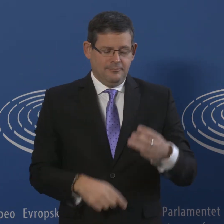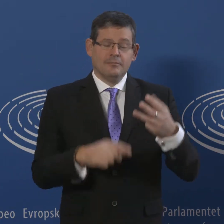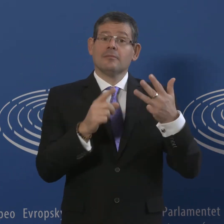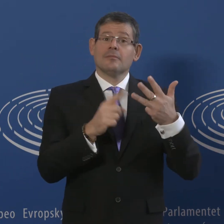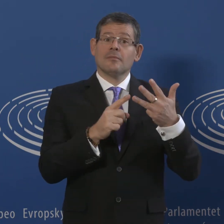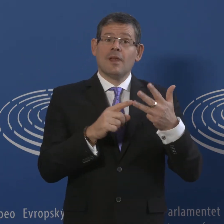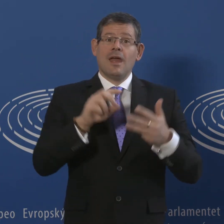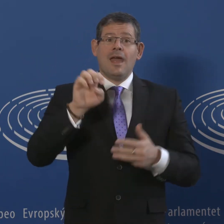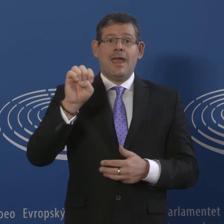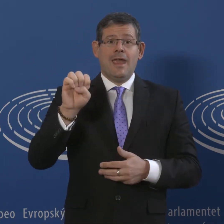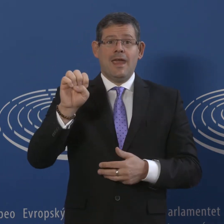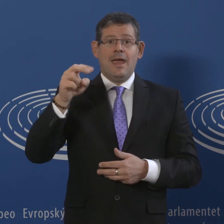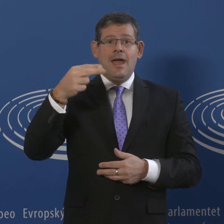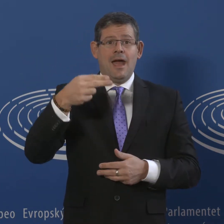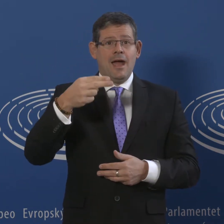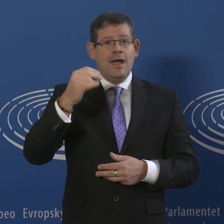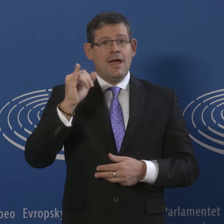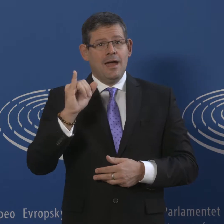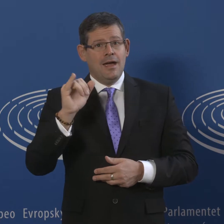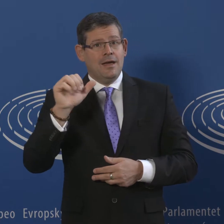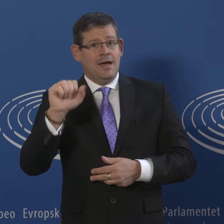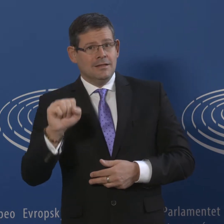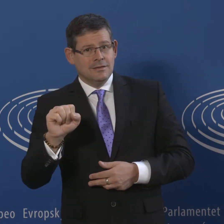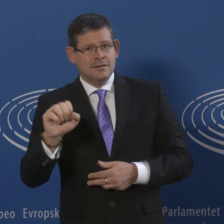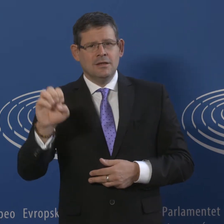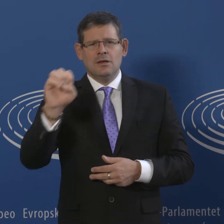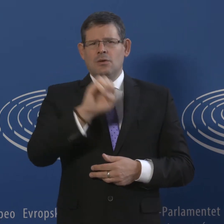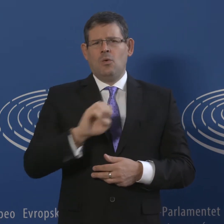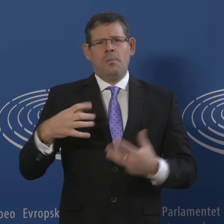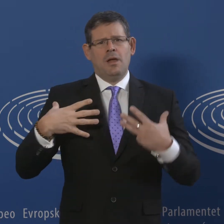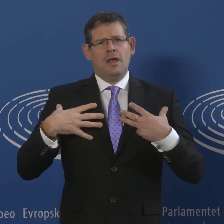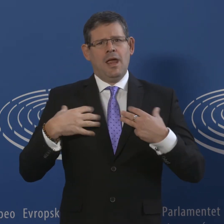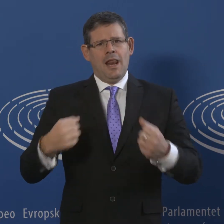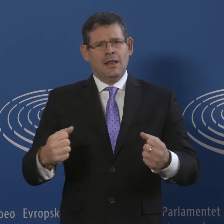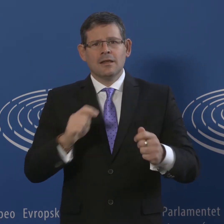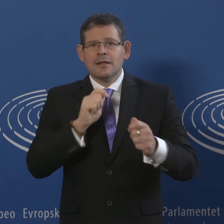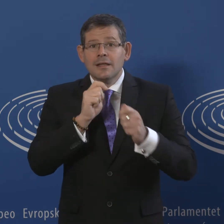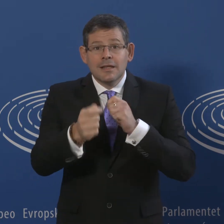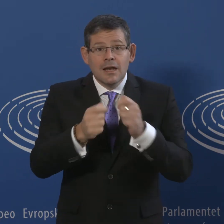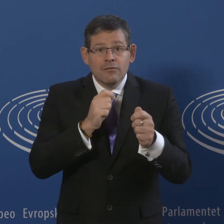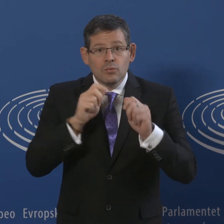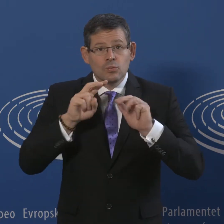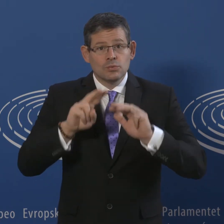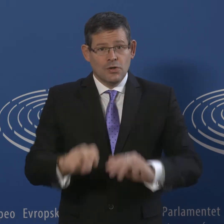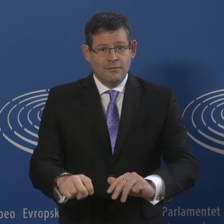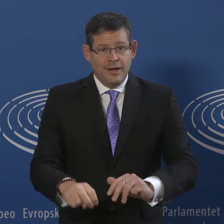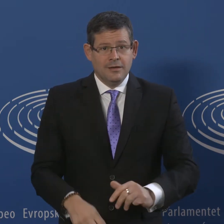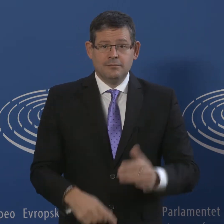EHIS - European Health Interview Survey